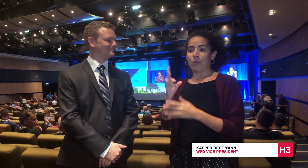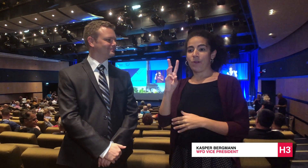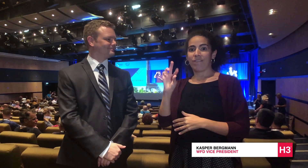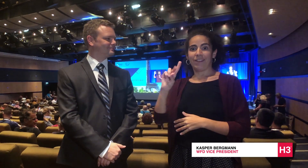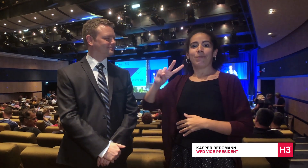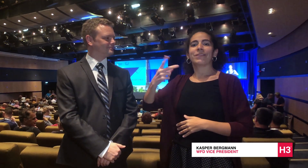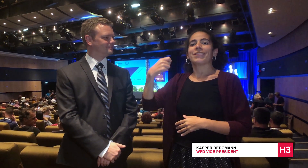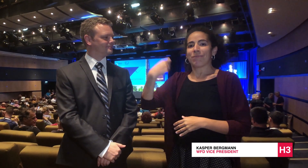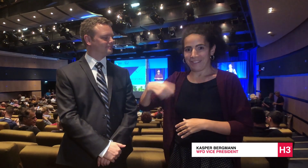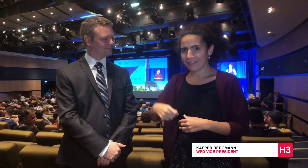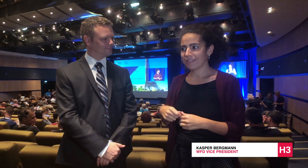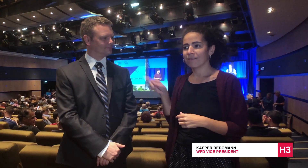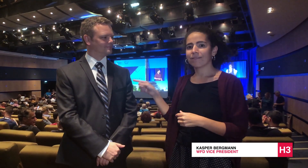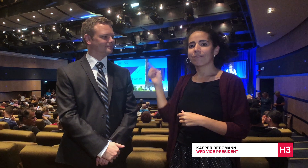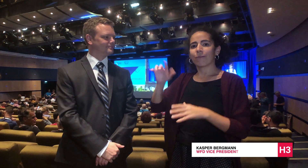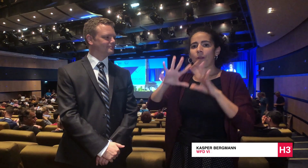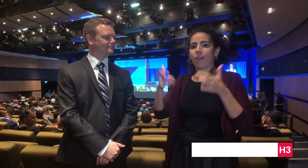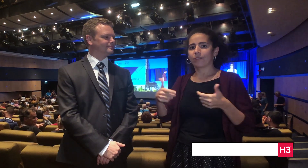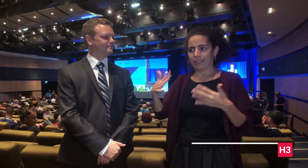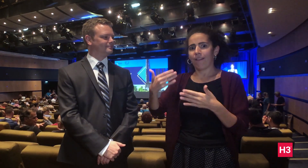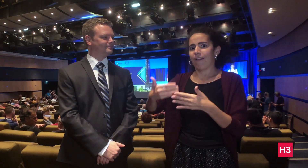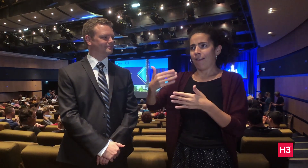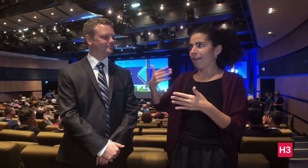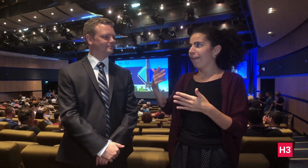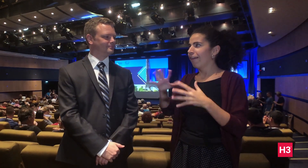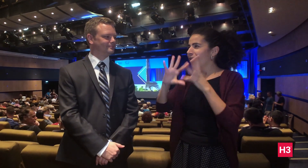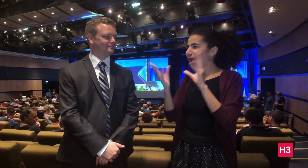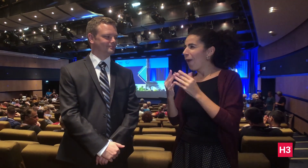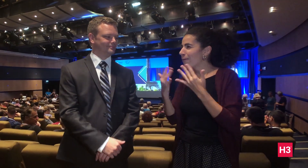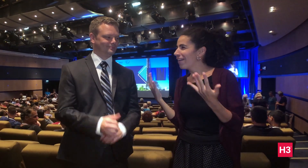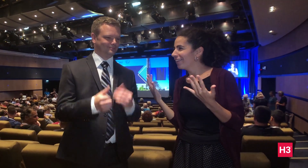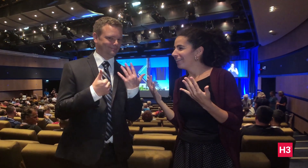He is the new WFD vice-president. How many times have you been to World Congress?